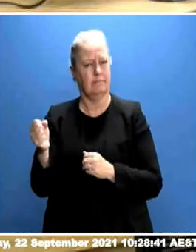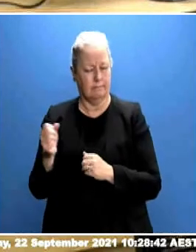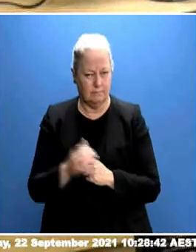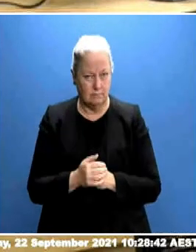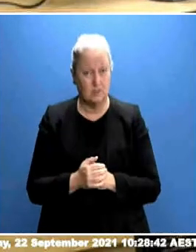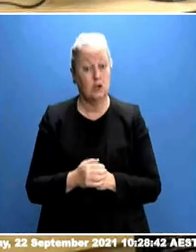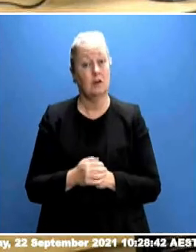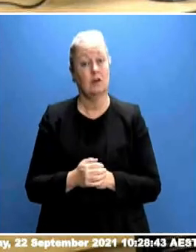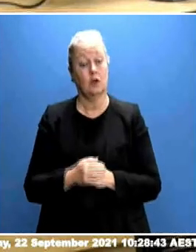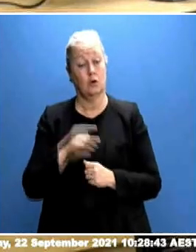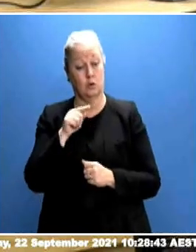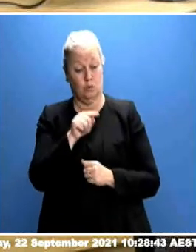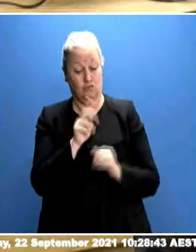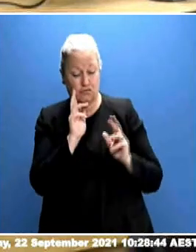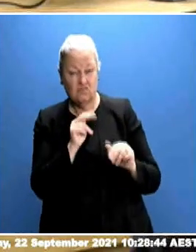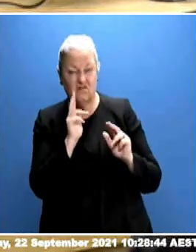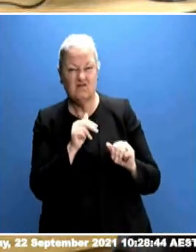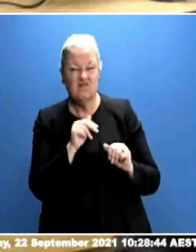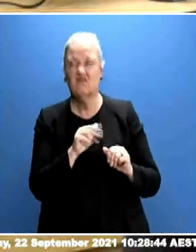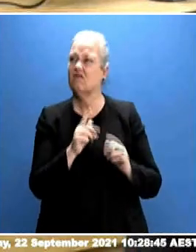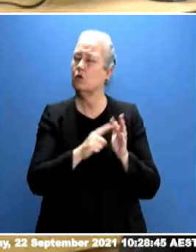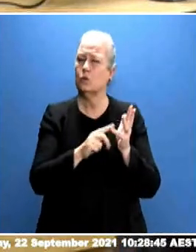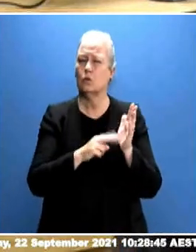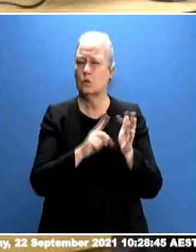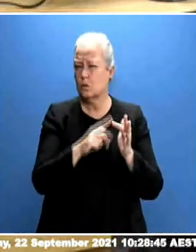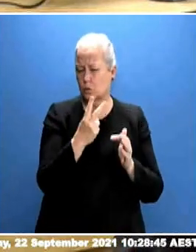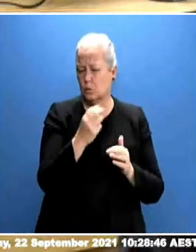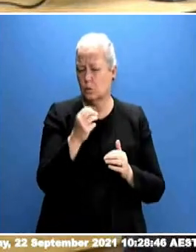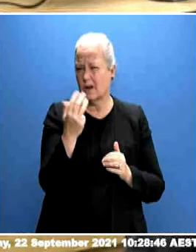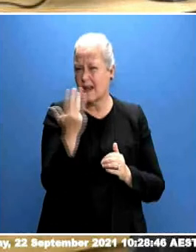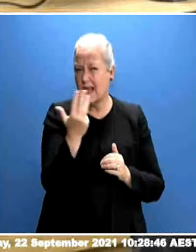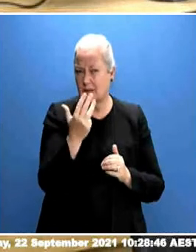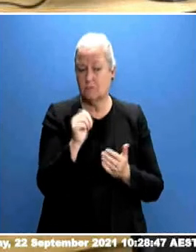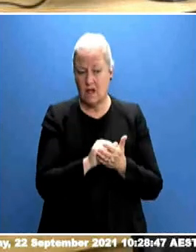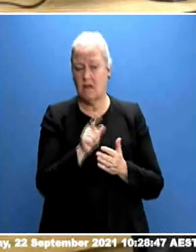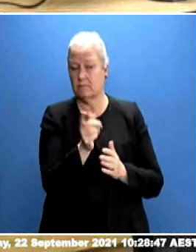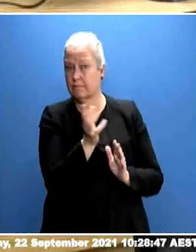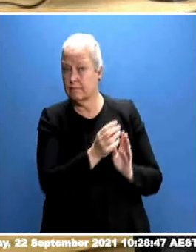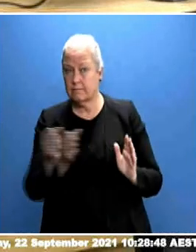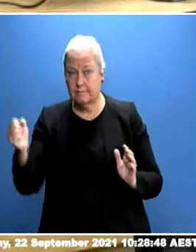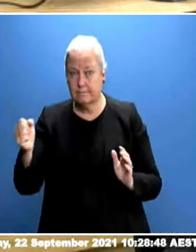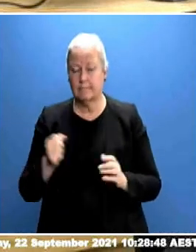Megan was removed from your care in around June 2019? Yes, I believe so.